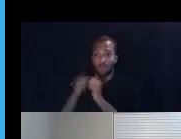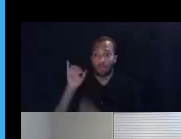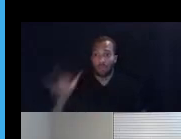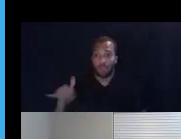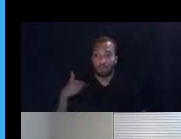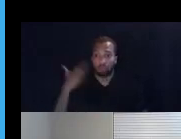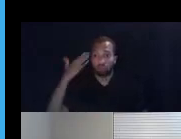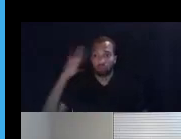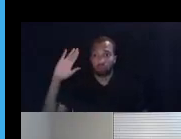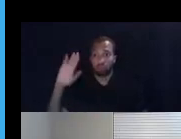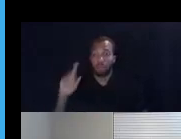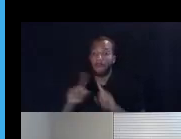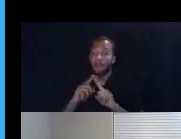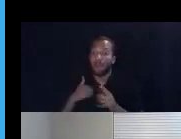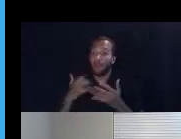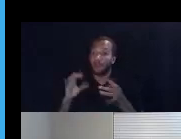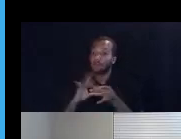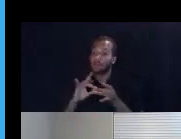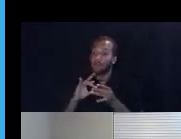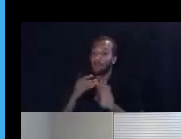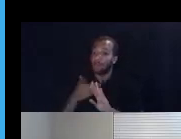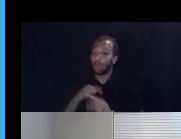I'd like to preface my response by saying that.